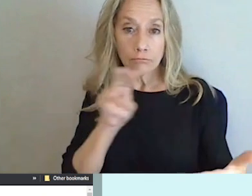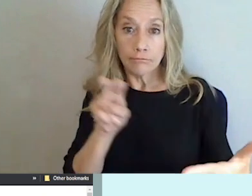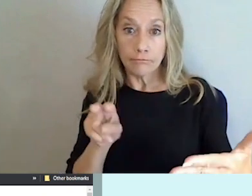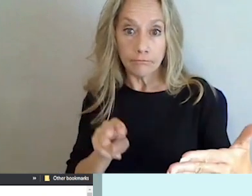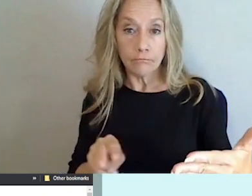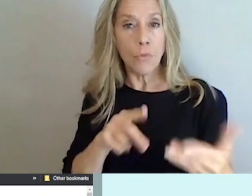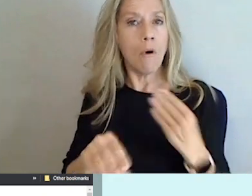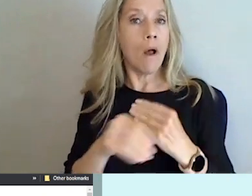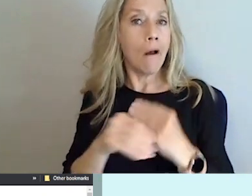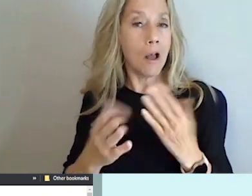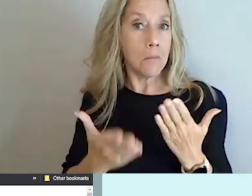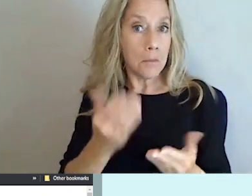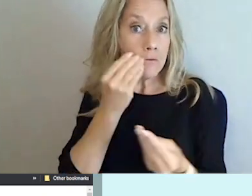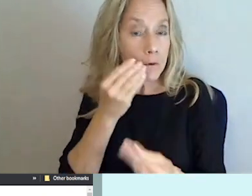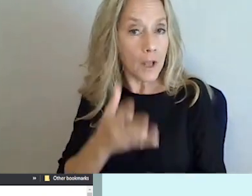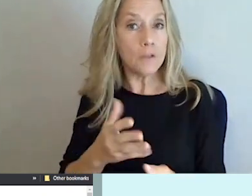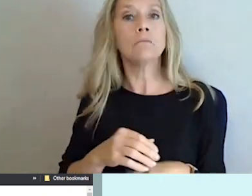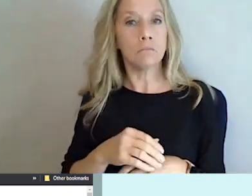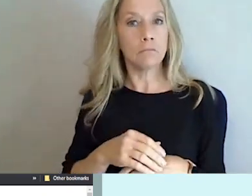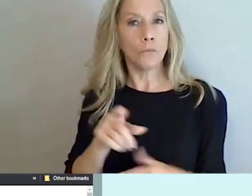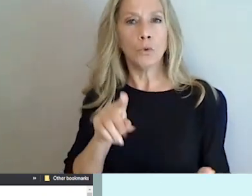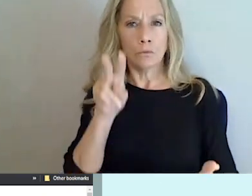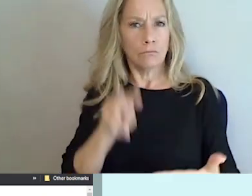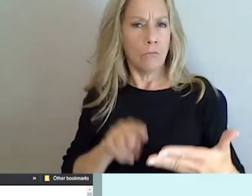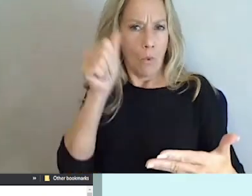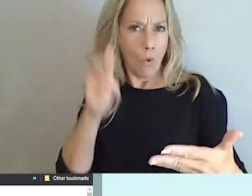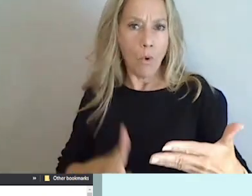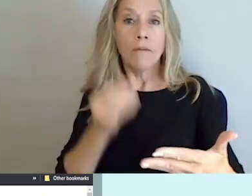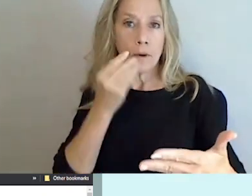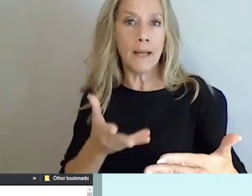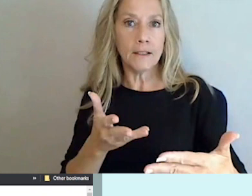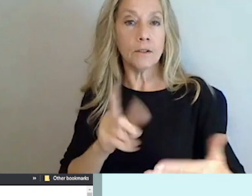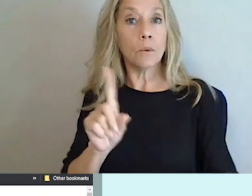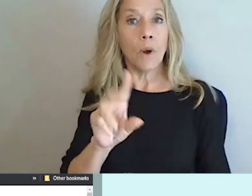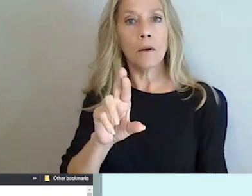added any new information, you can review all your information on the Renewal Summary page.